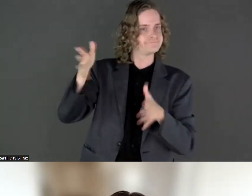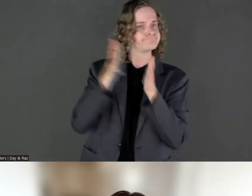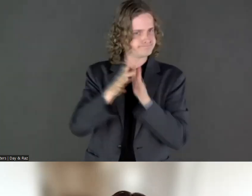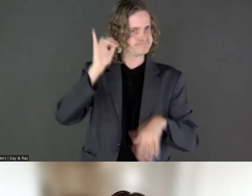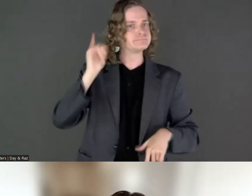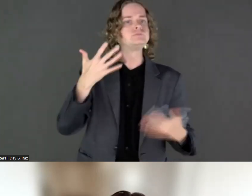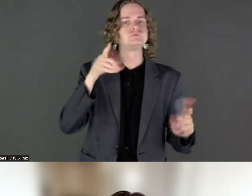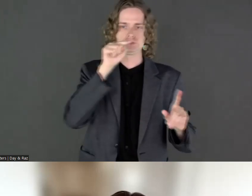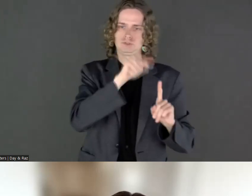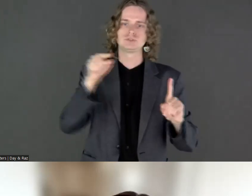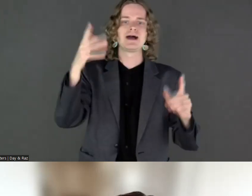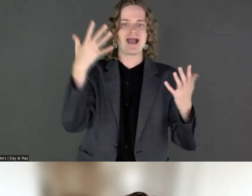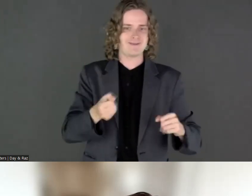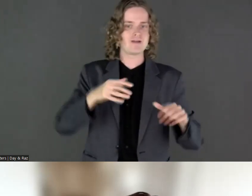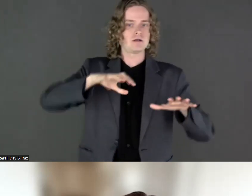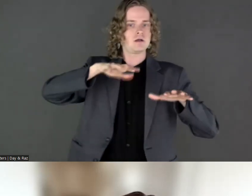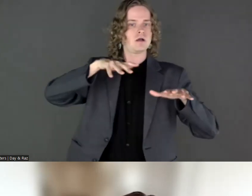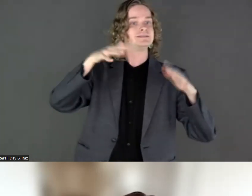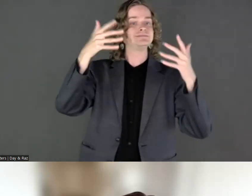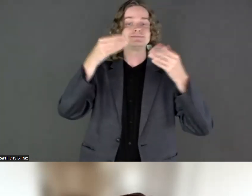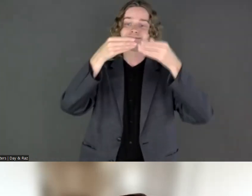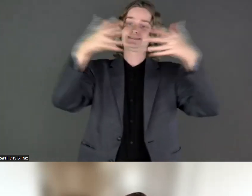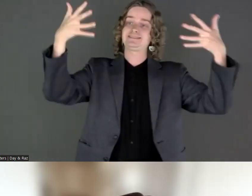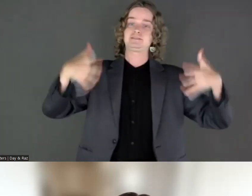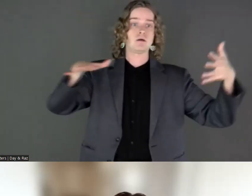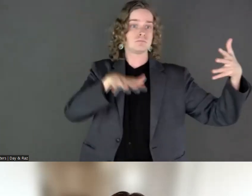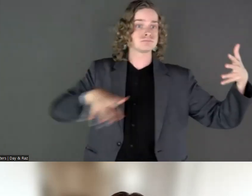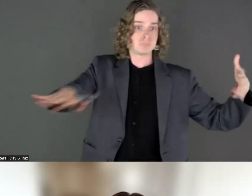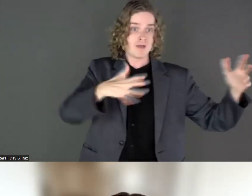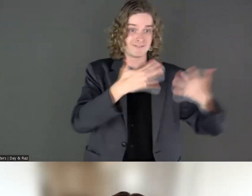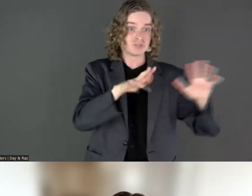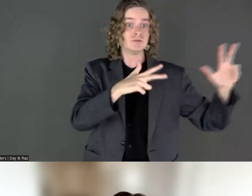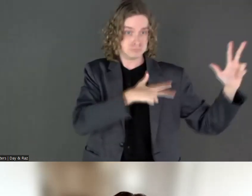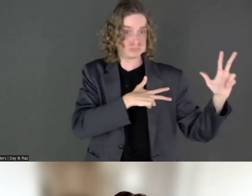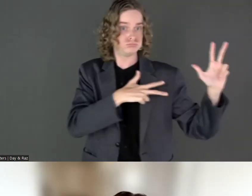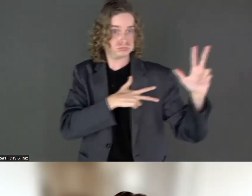local OPDs. So these commitments have been made. But now we need to work to operationalize them.